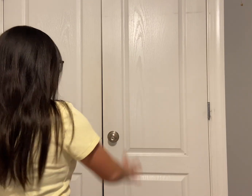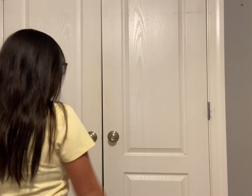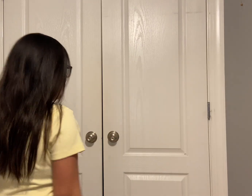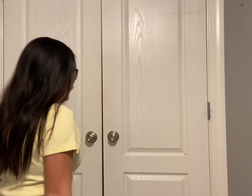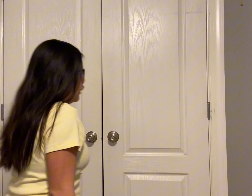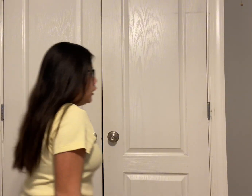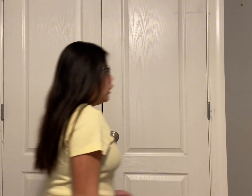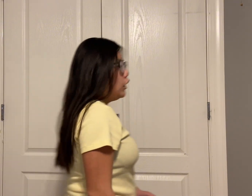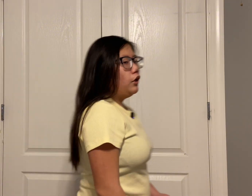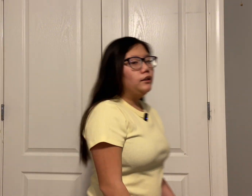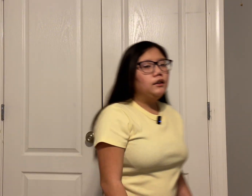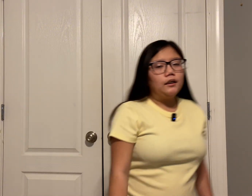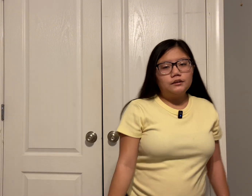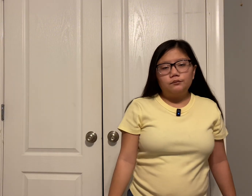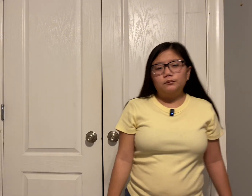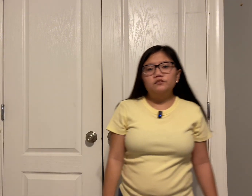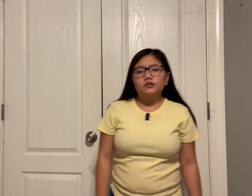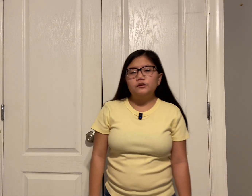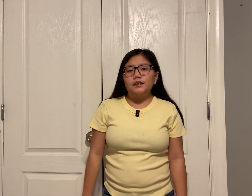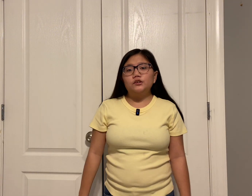Alright now time to move on to the actual signs.